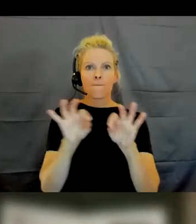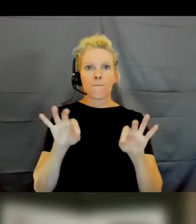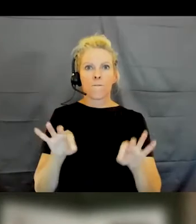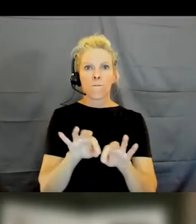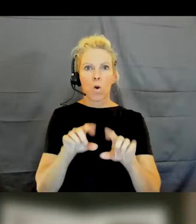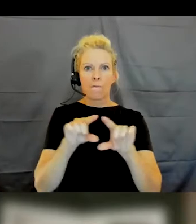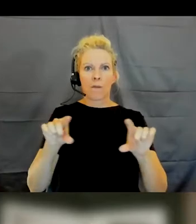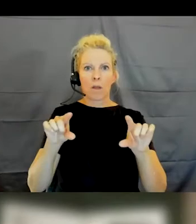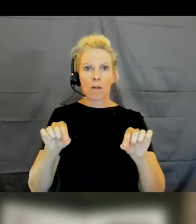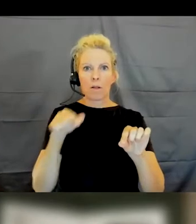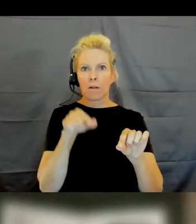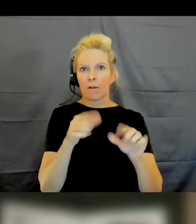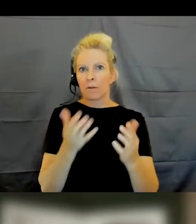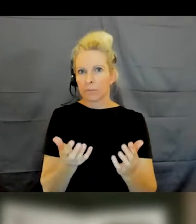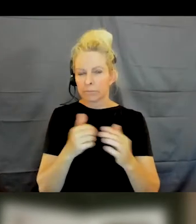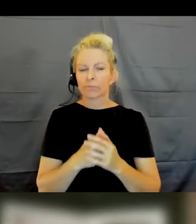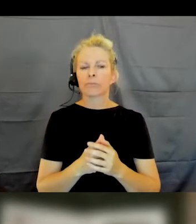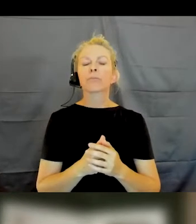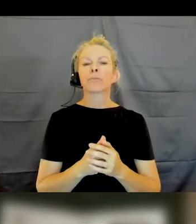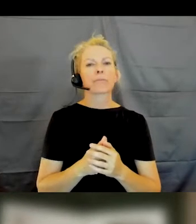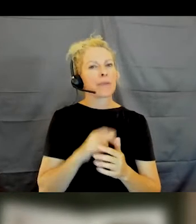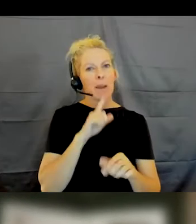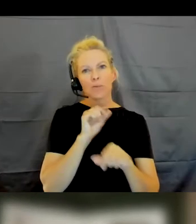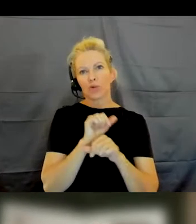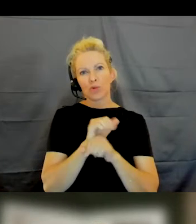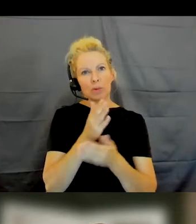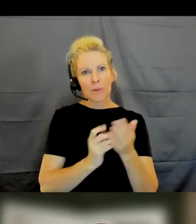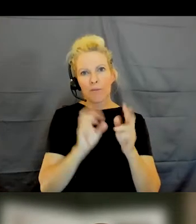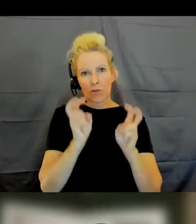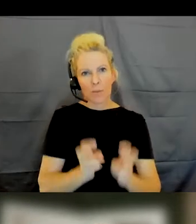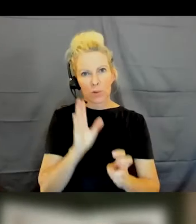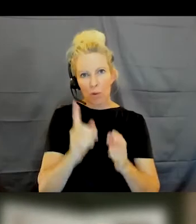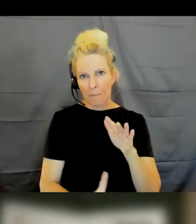product process as a whole. I am sure you will come across some of these topics come in your